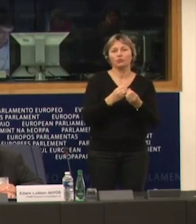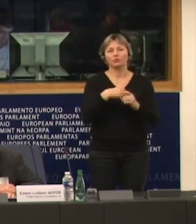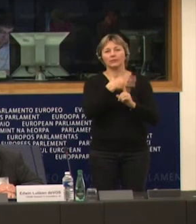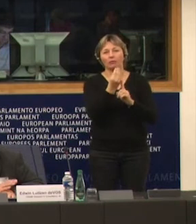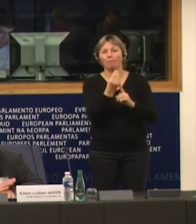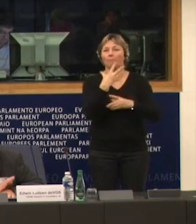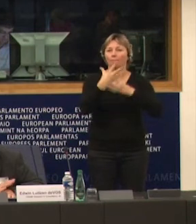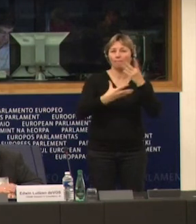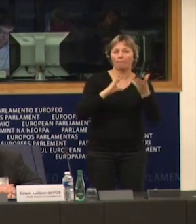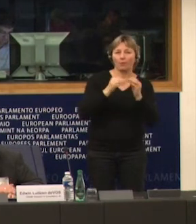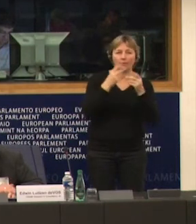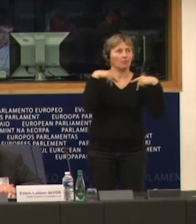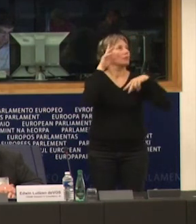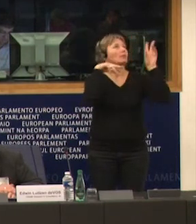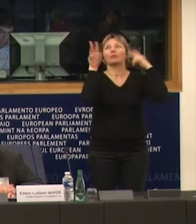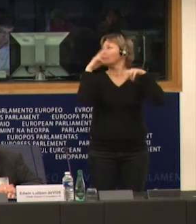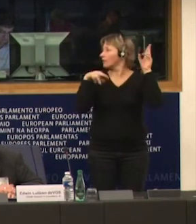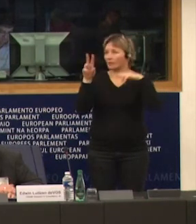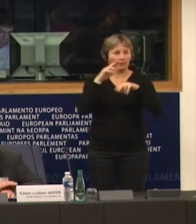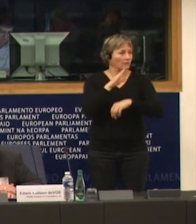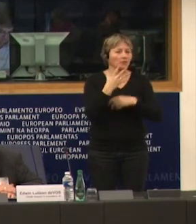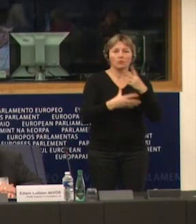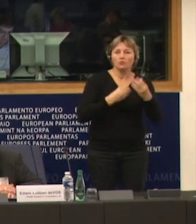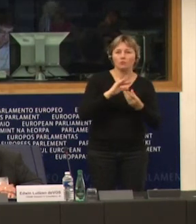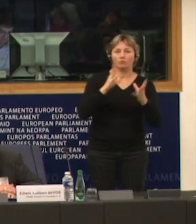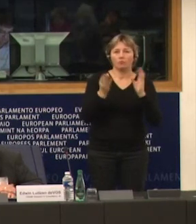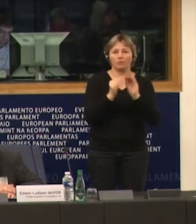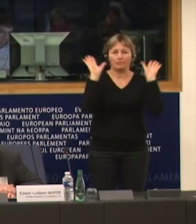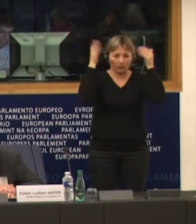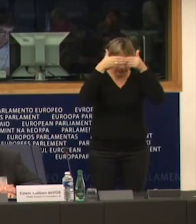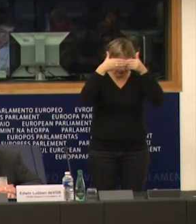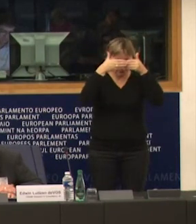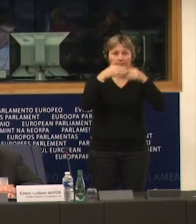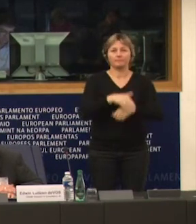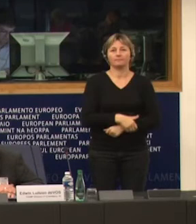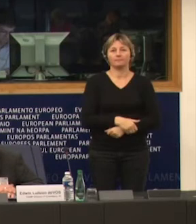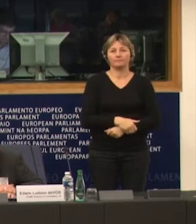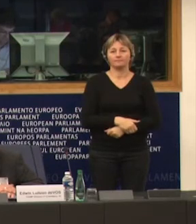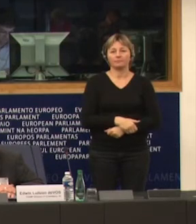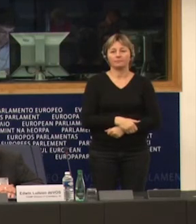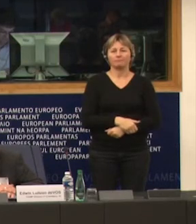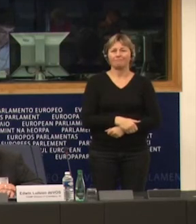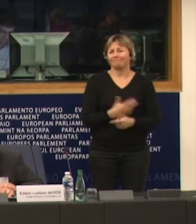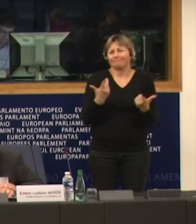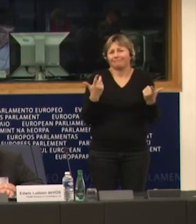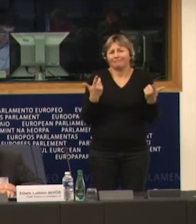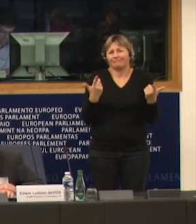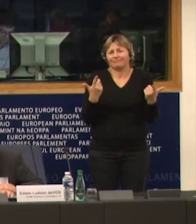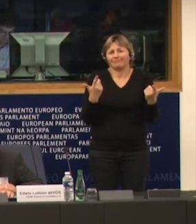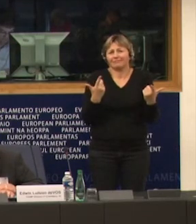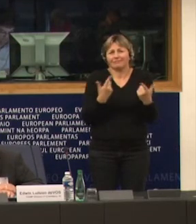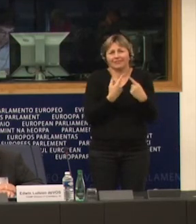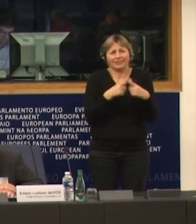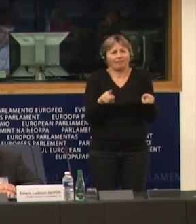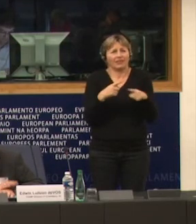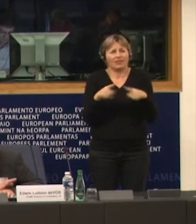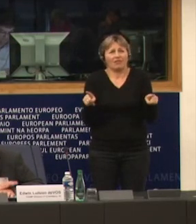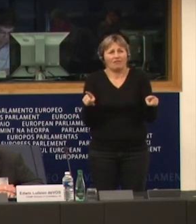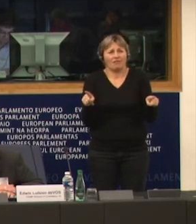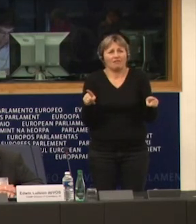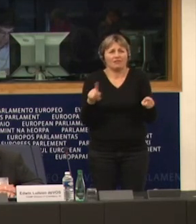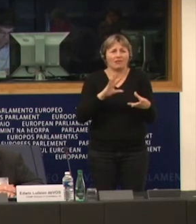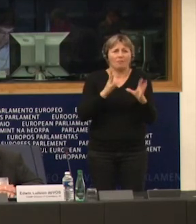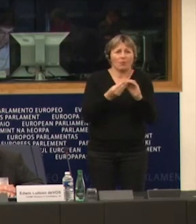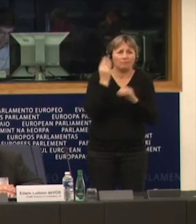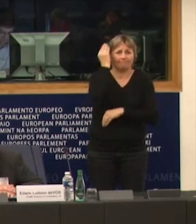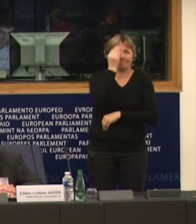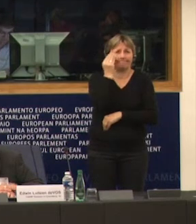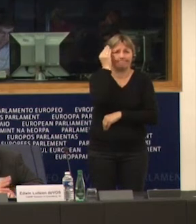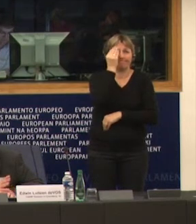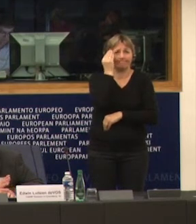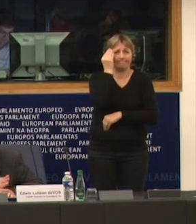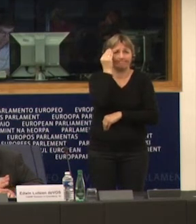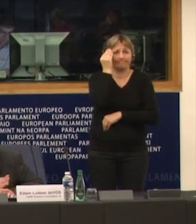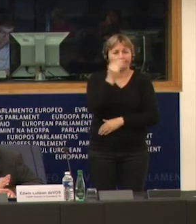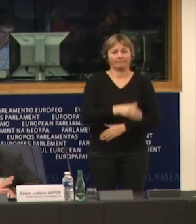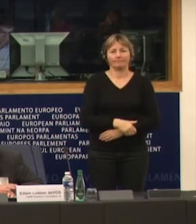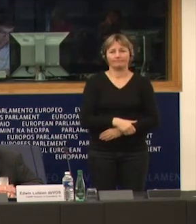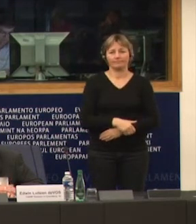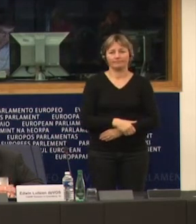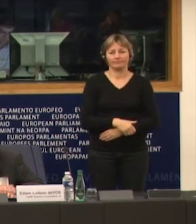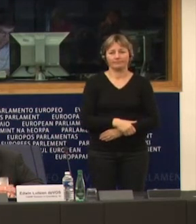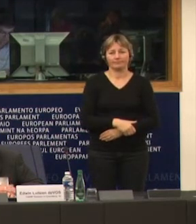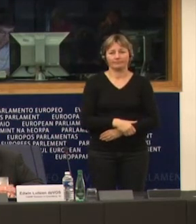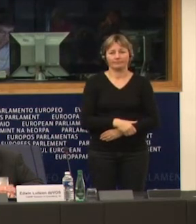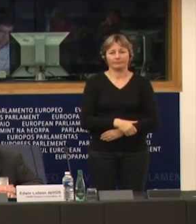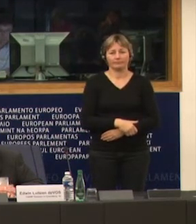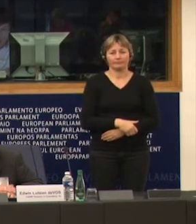Attention deficit disorders. Also a rise in psychiatric disorders. In the Netherlands, and probably other countries as well,